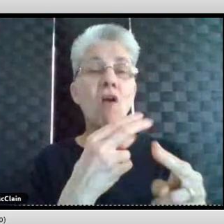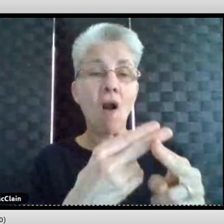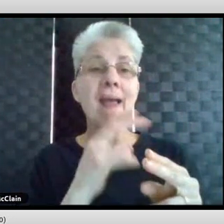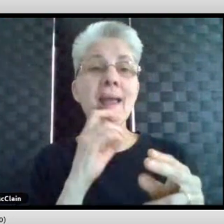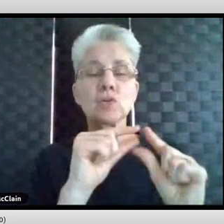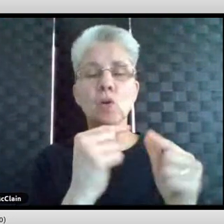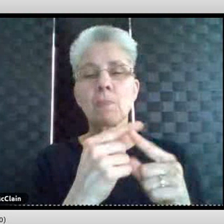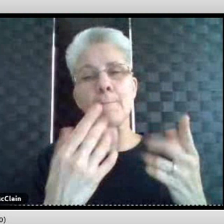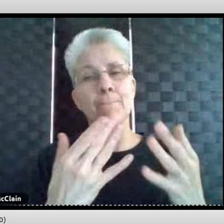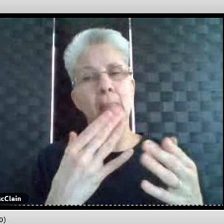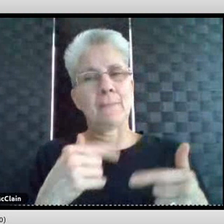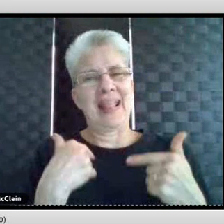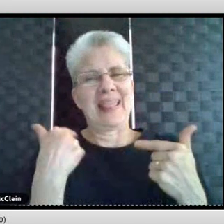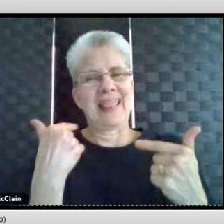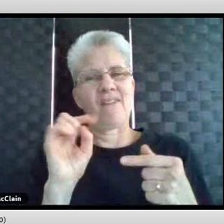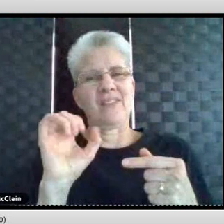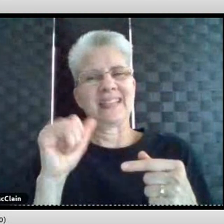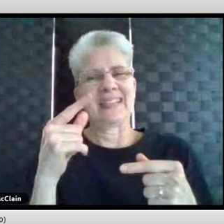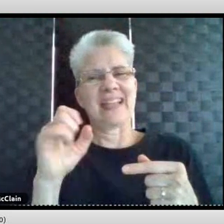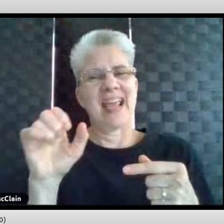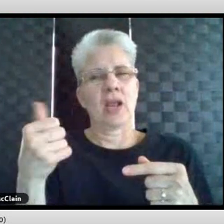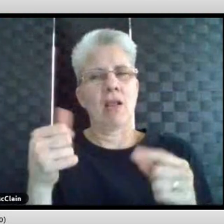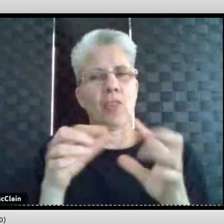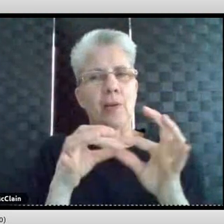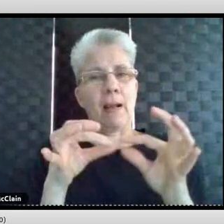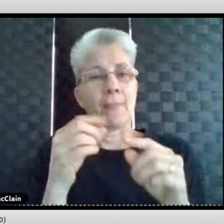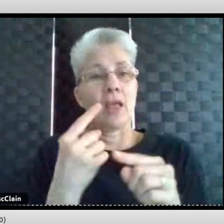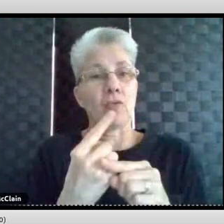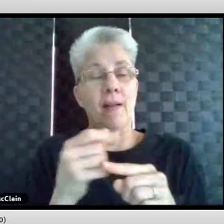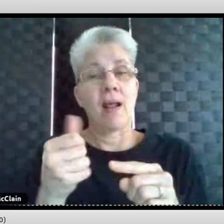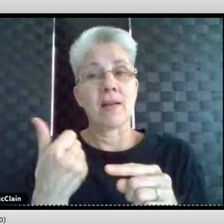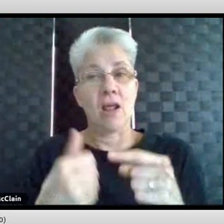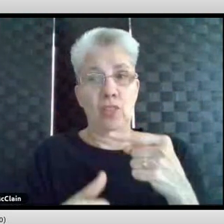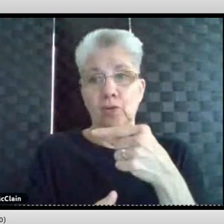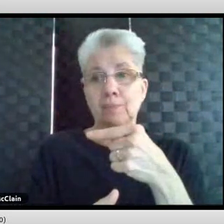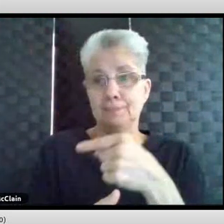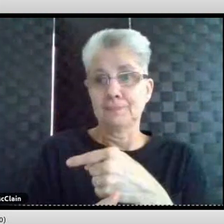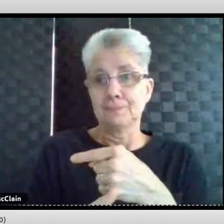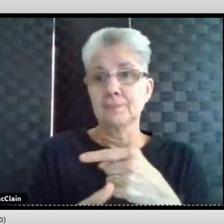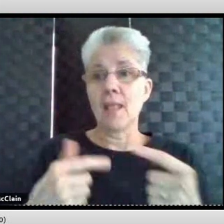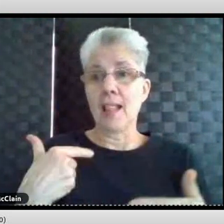maybe "life stage" would be another comment, right, another way of looking at that particular niche.